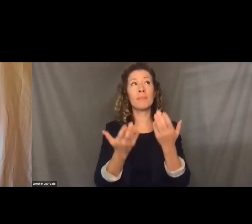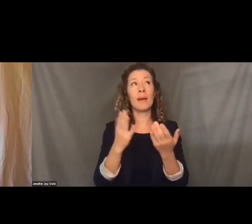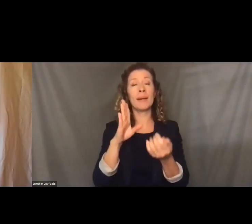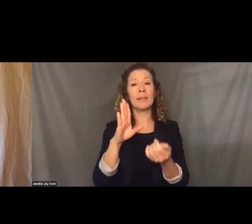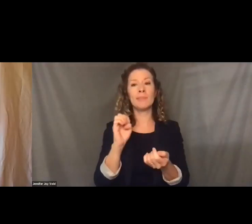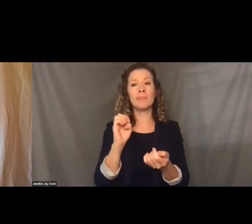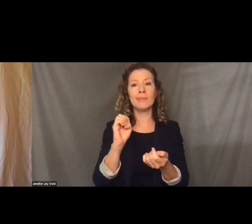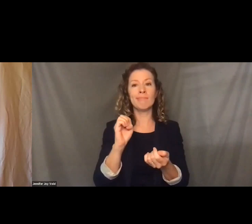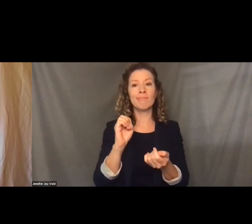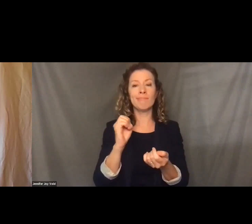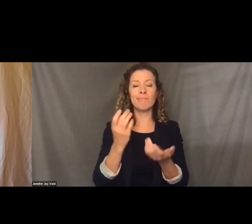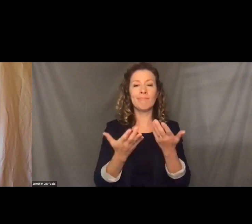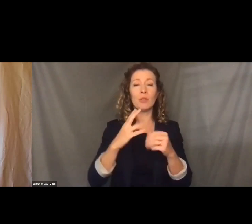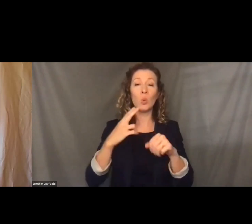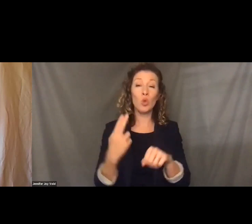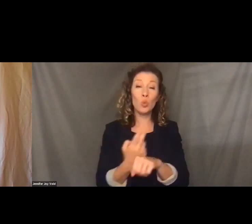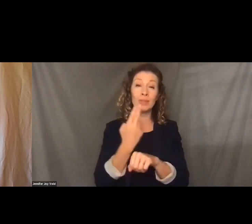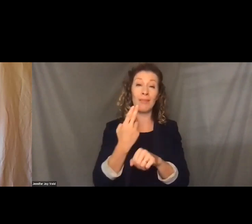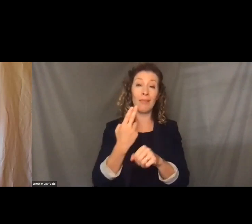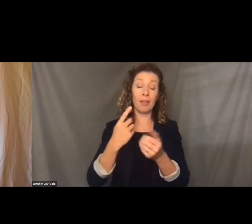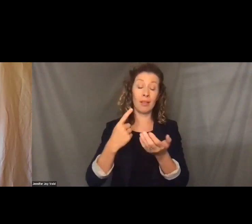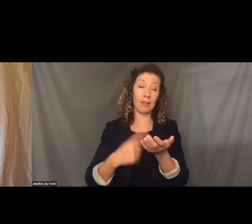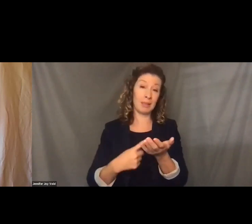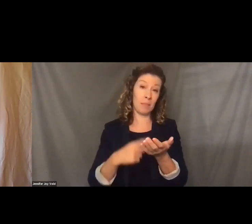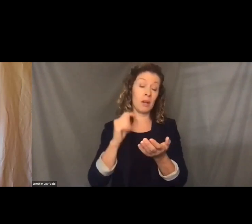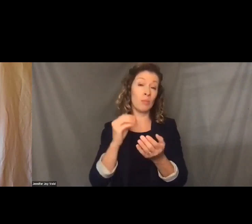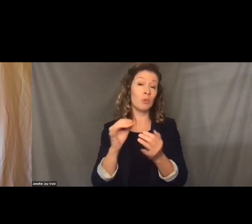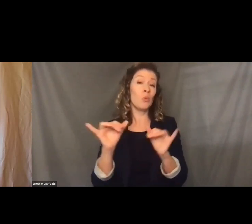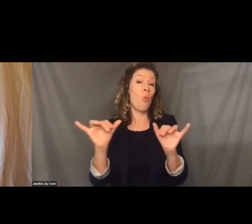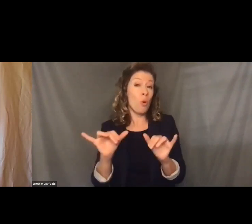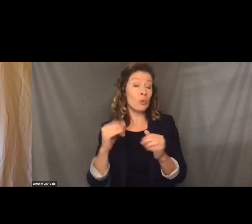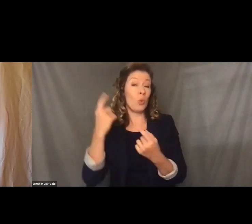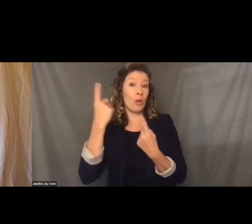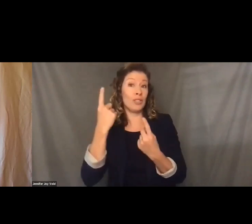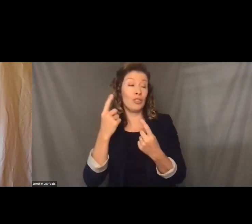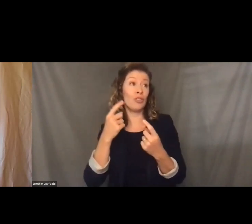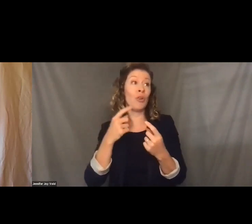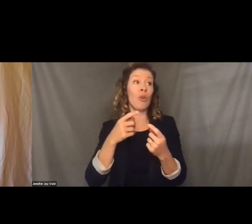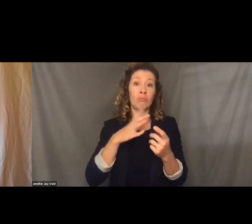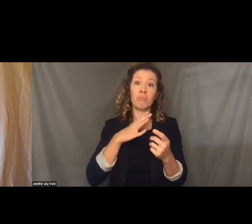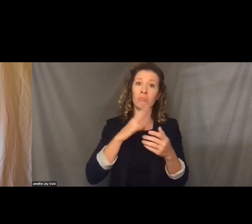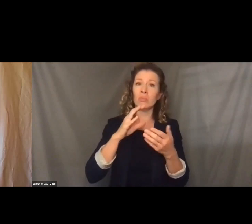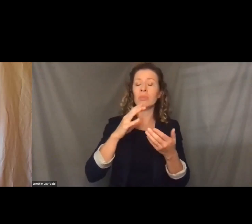useful sometimes to take into account that well there are languages, lithuanian for instance,